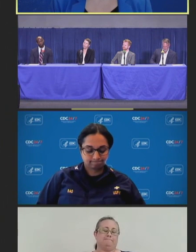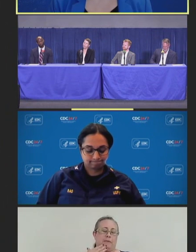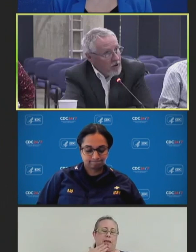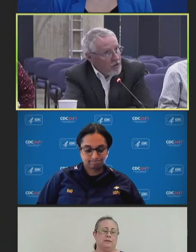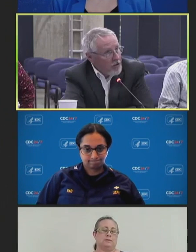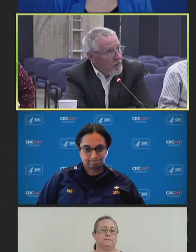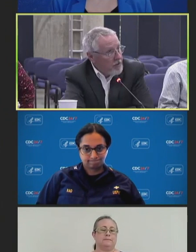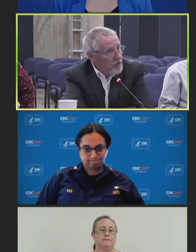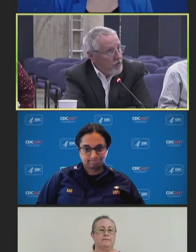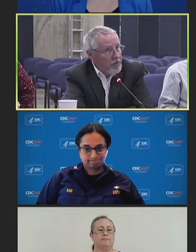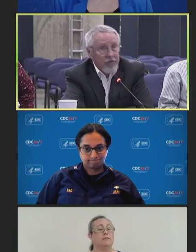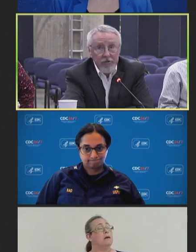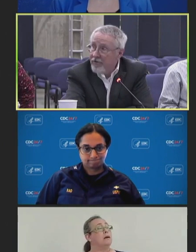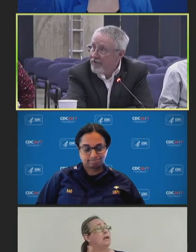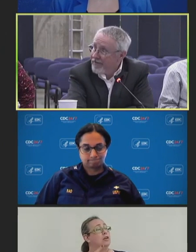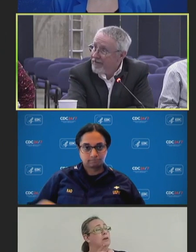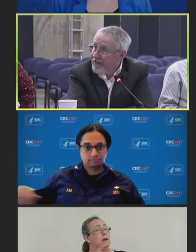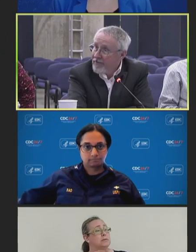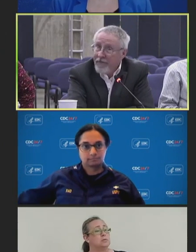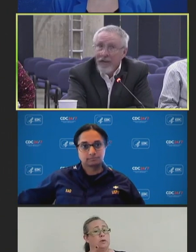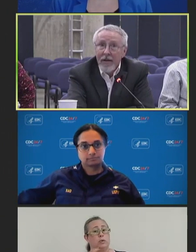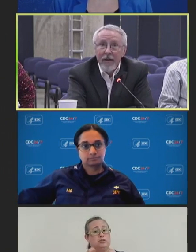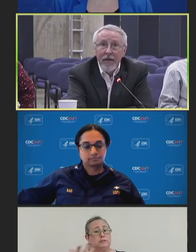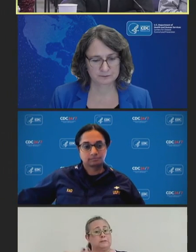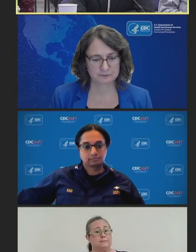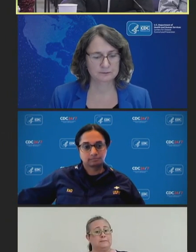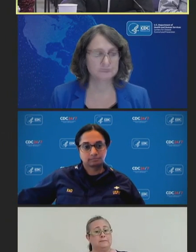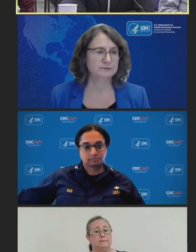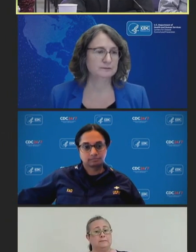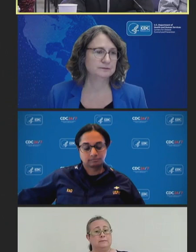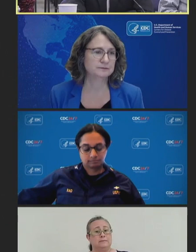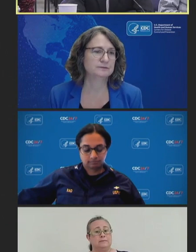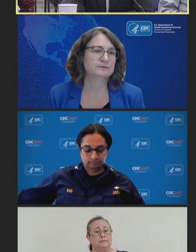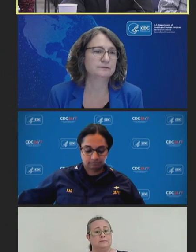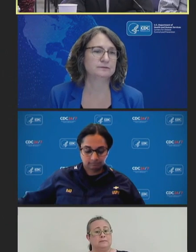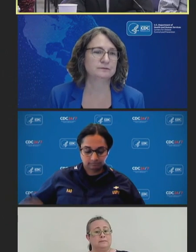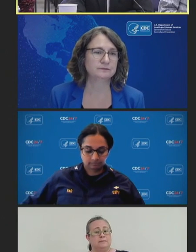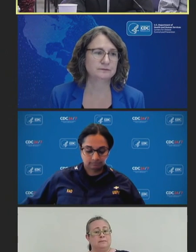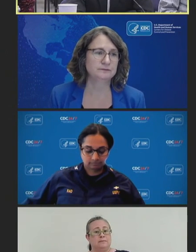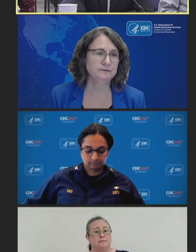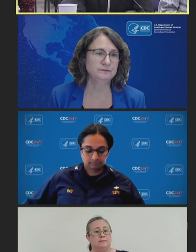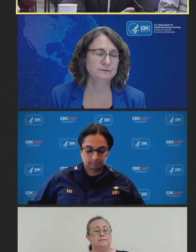Robert Hopkins: Any other comments or questions? Well, hearing none, I want to